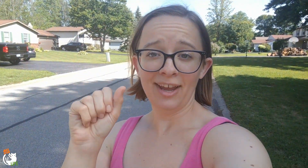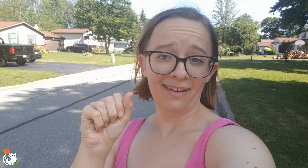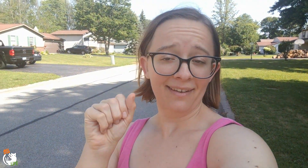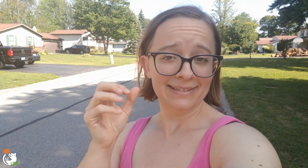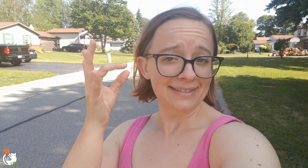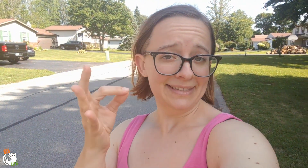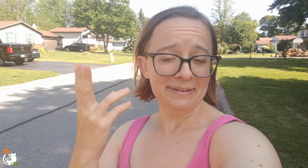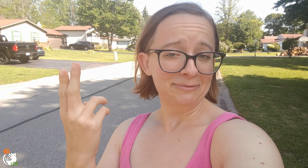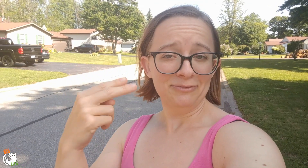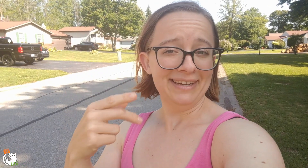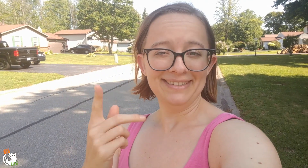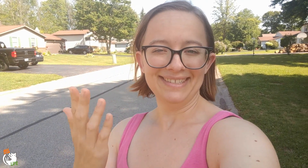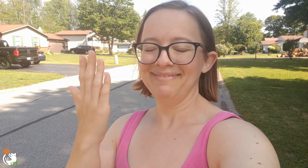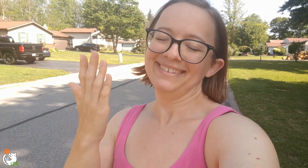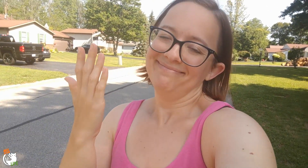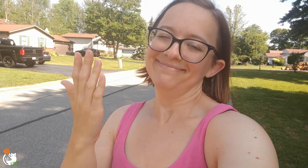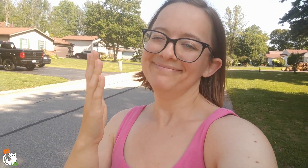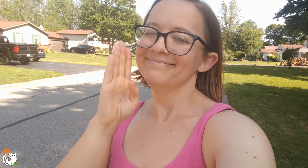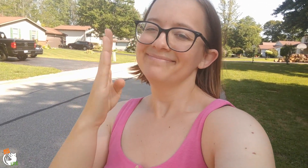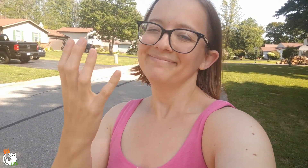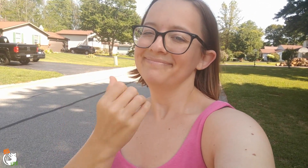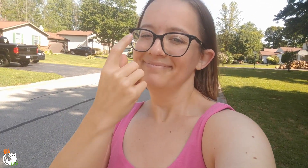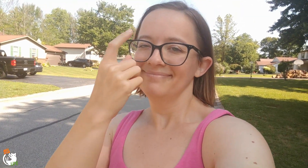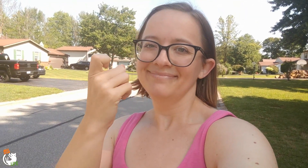Yeah, Jenna decided she wanted to join us this morning.